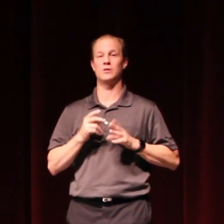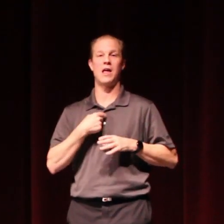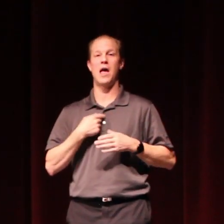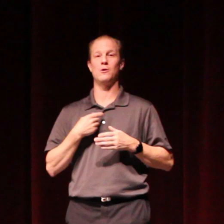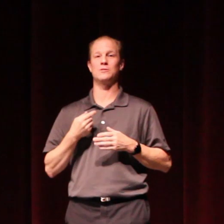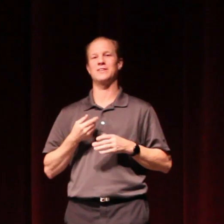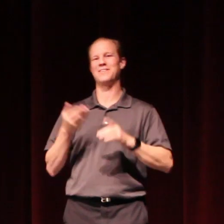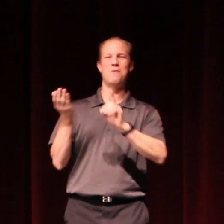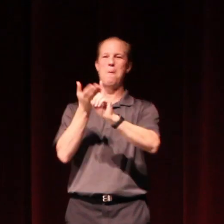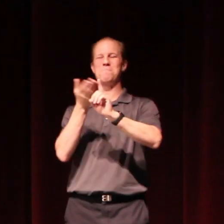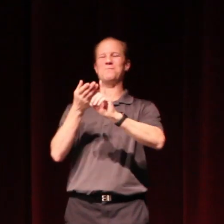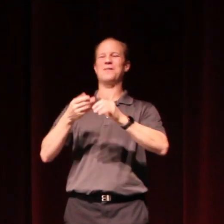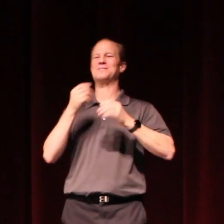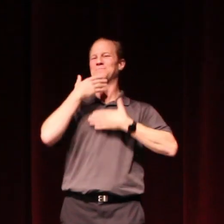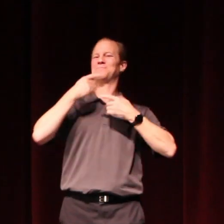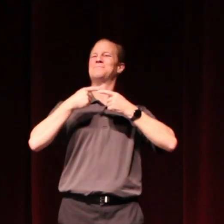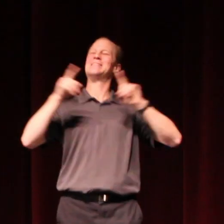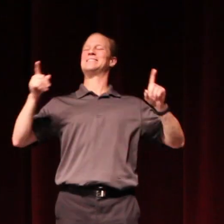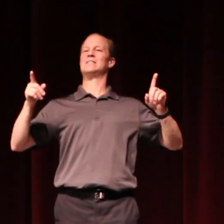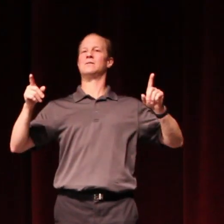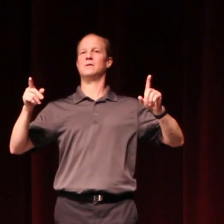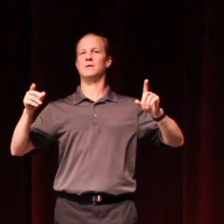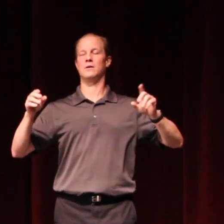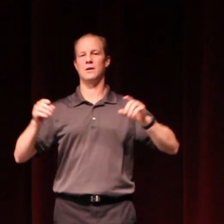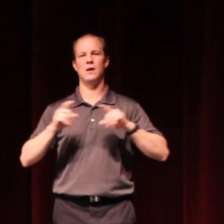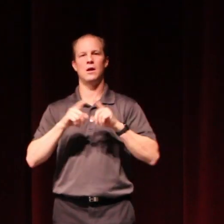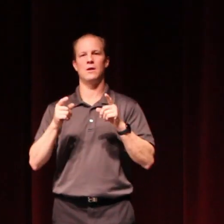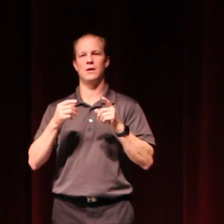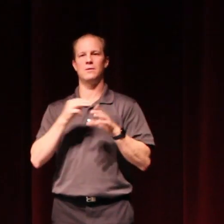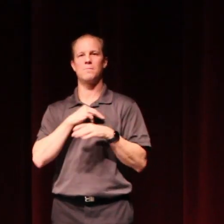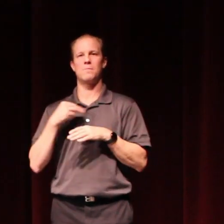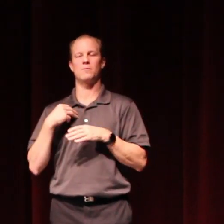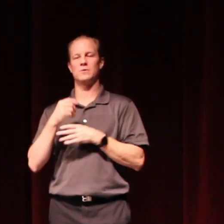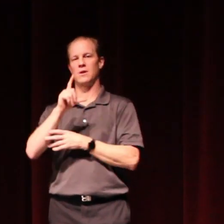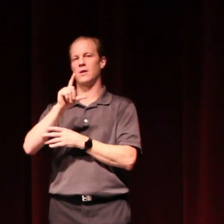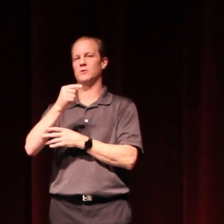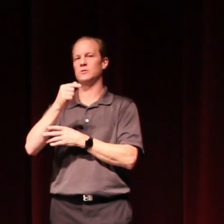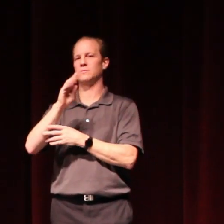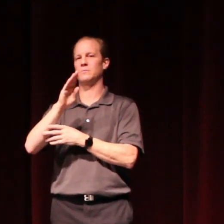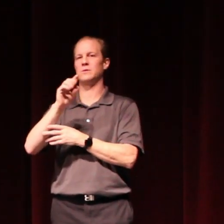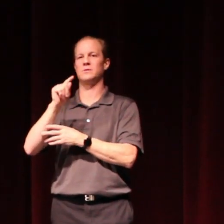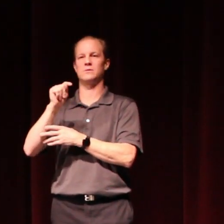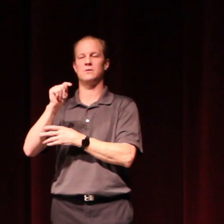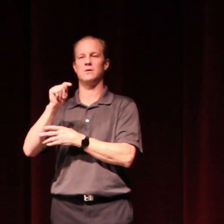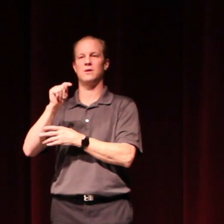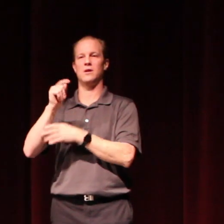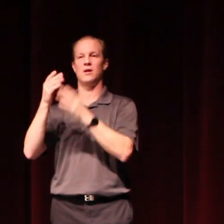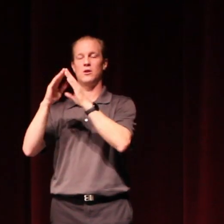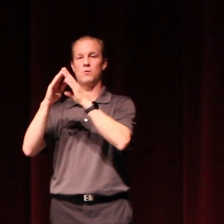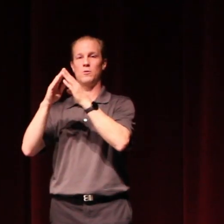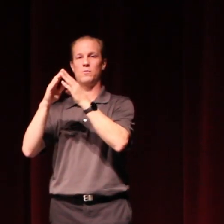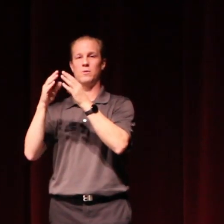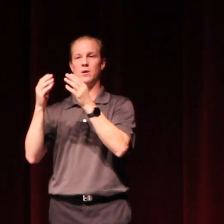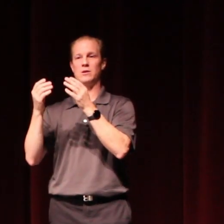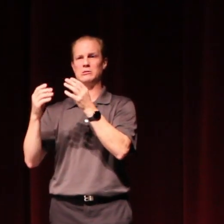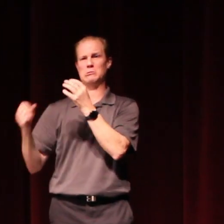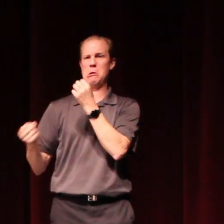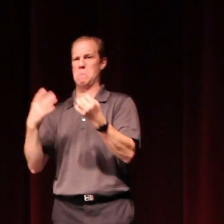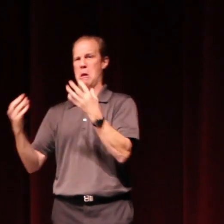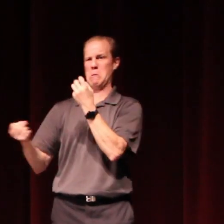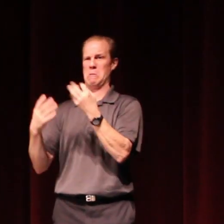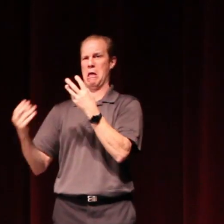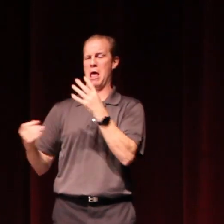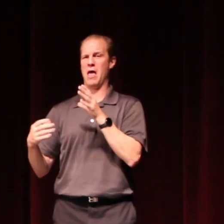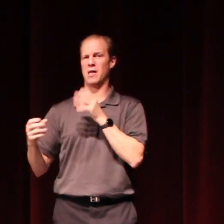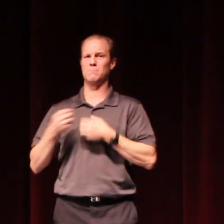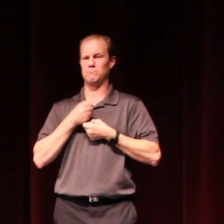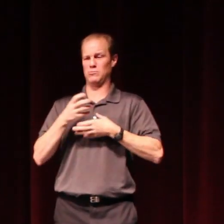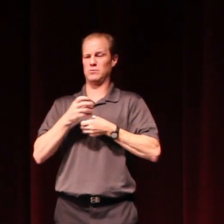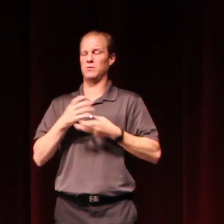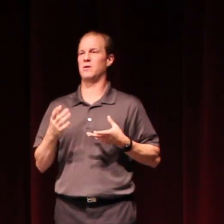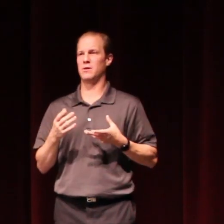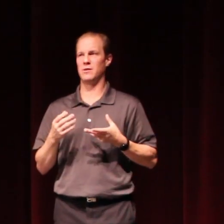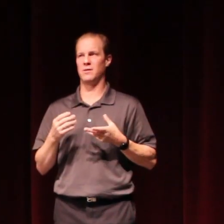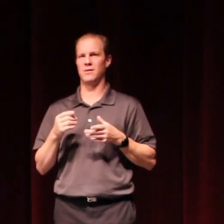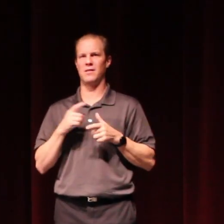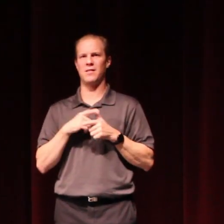here, and members of the LGBT community raised such a ruckus that the management of the school